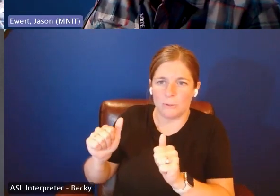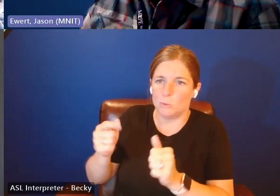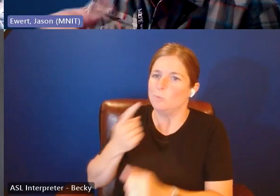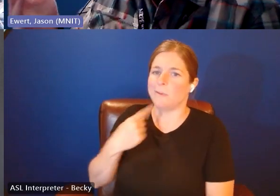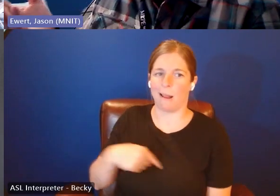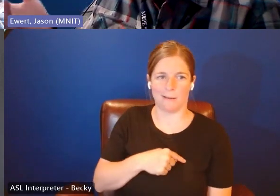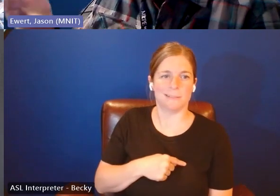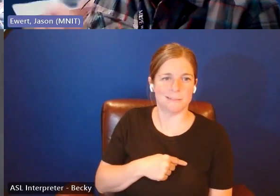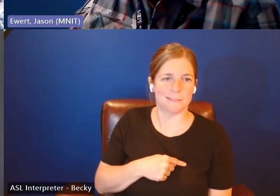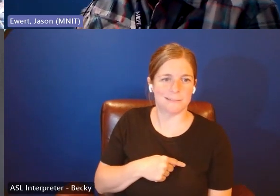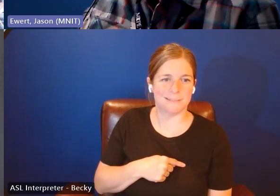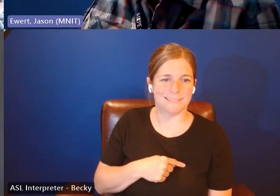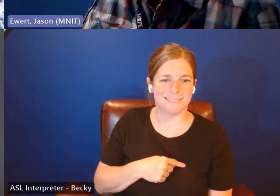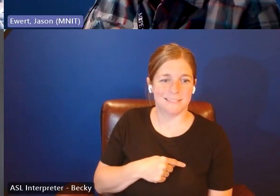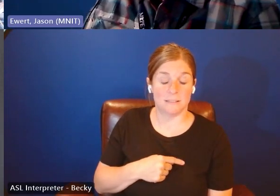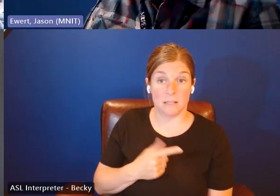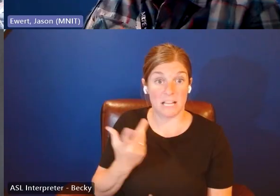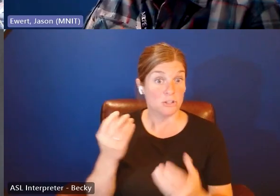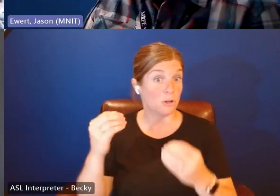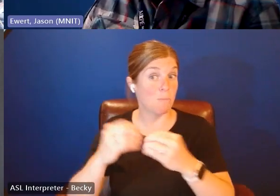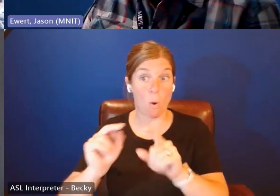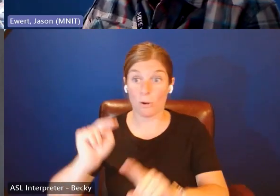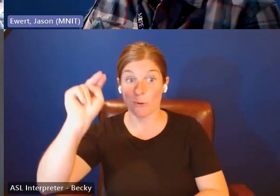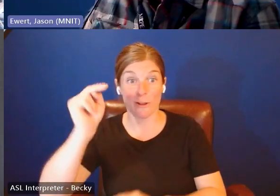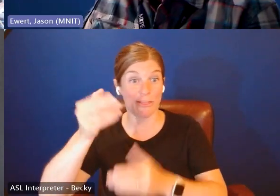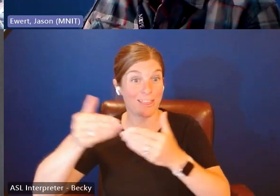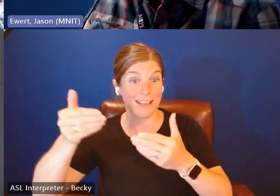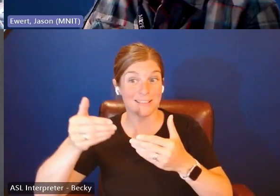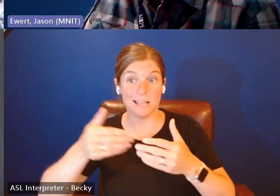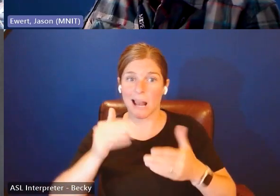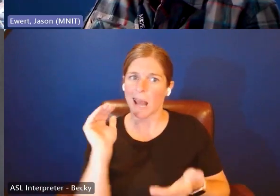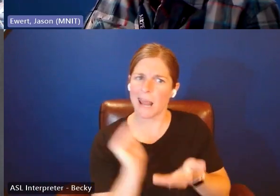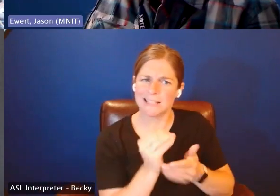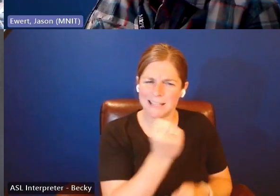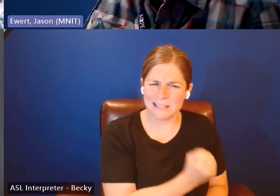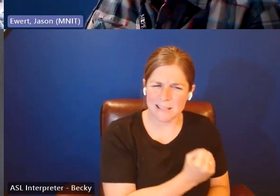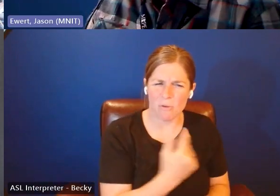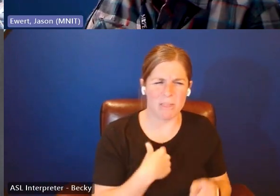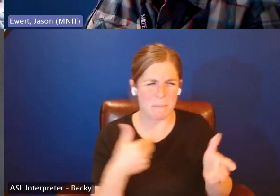Is there more in the north and less in the south? Am I near this other thing?